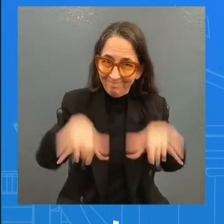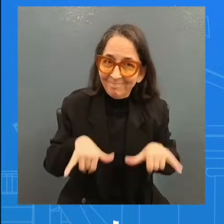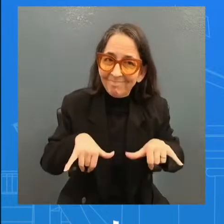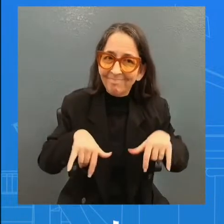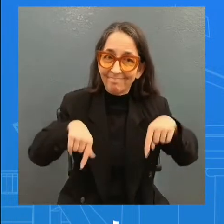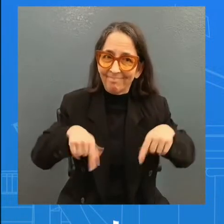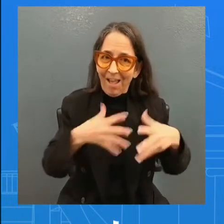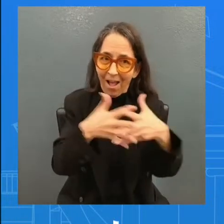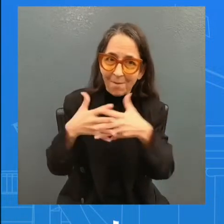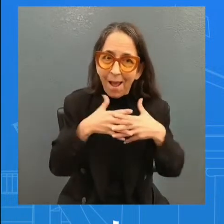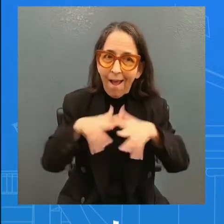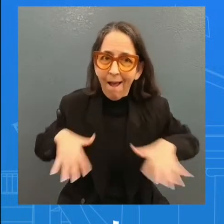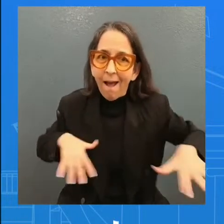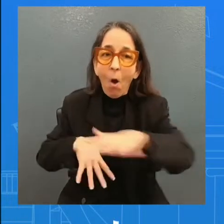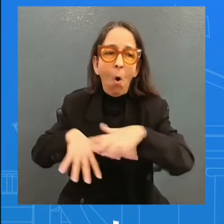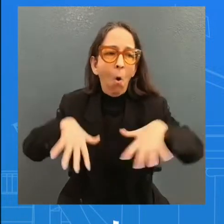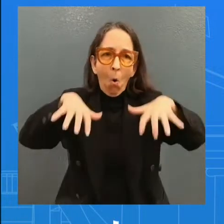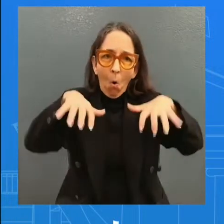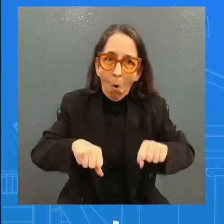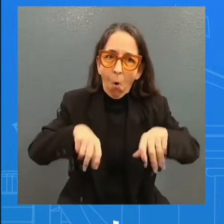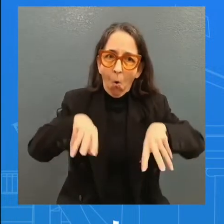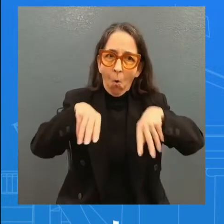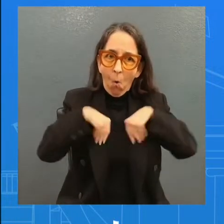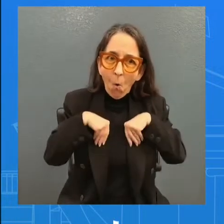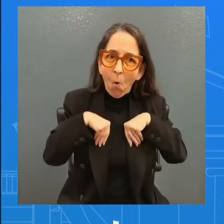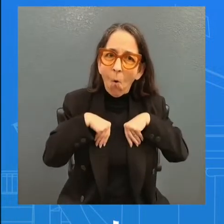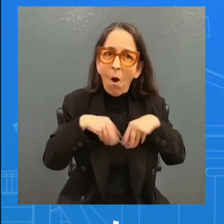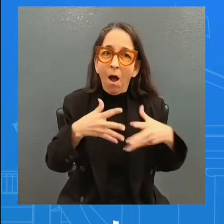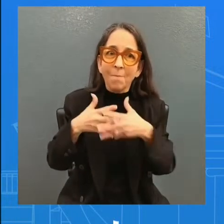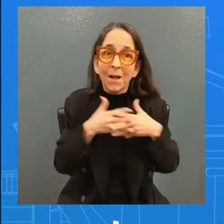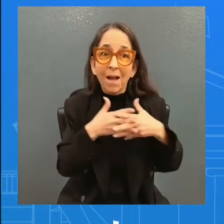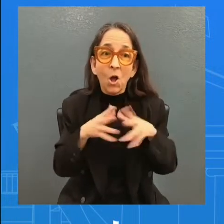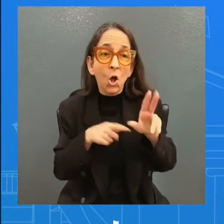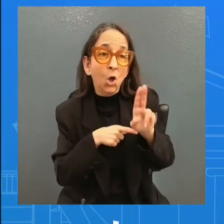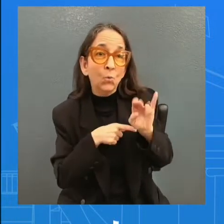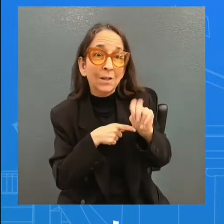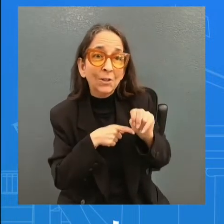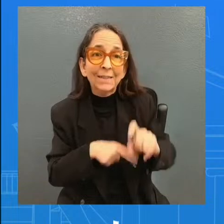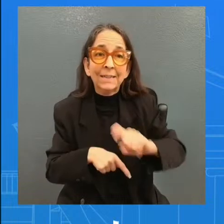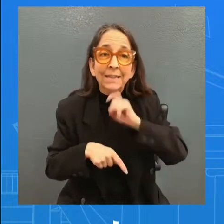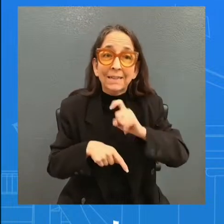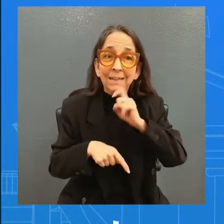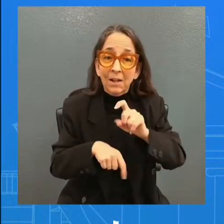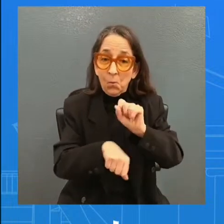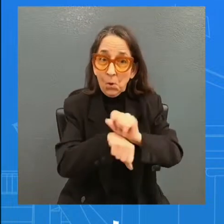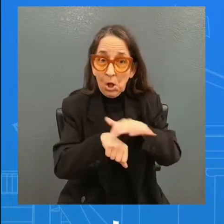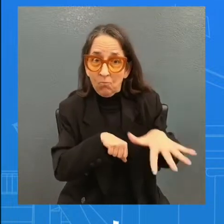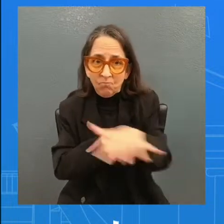by American union steelworkers, and the best in the world. The domestic steel industry